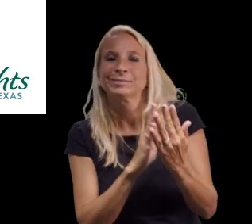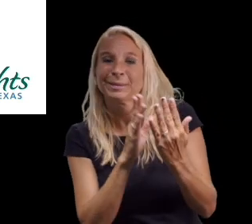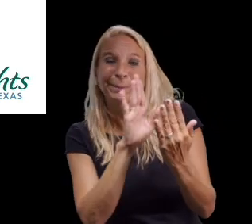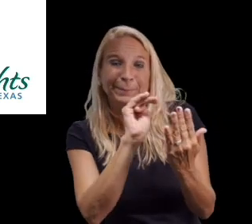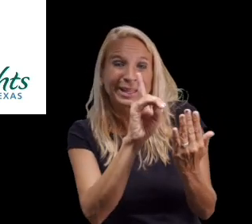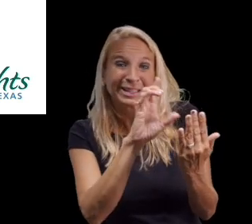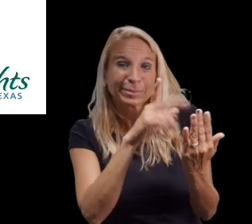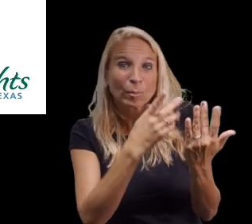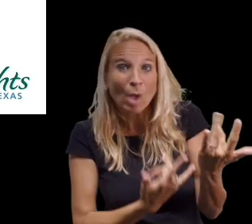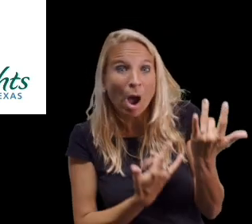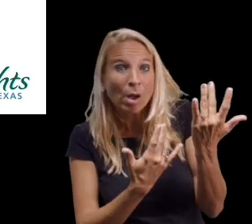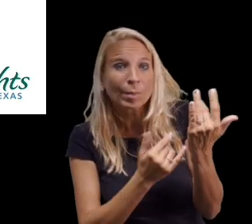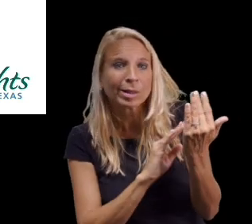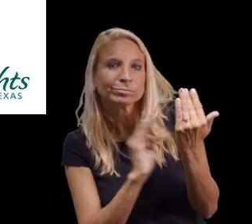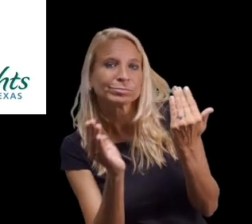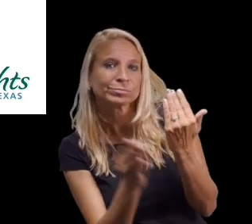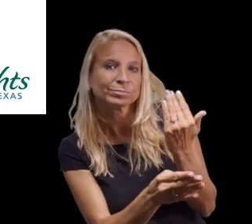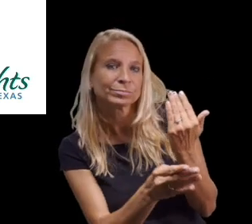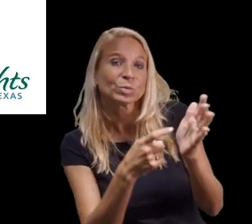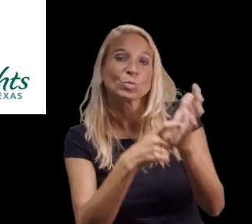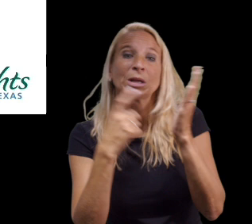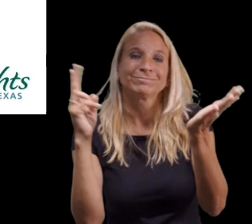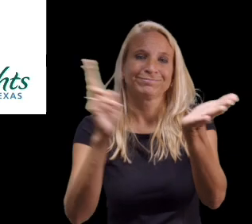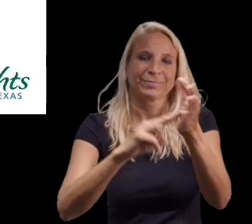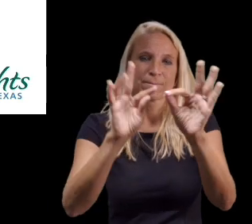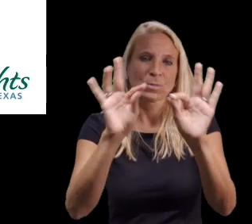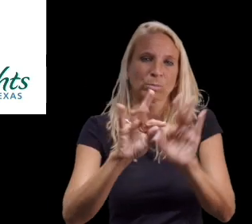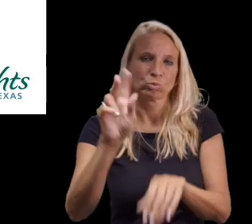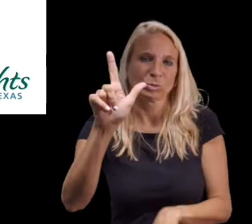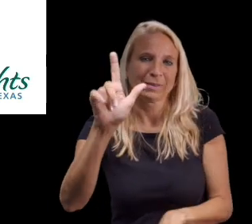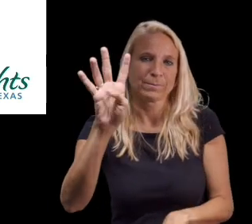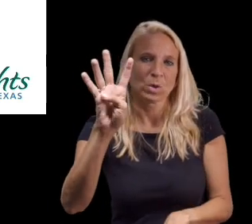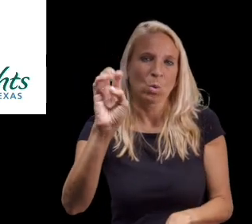It requires a signed form 2406